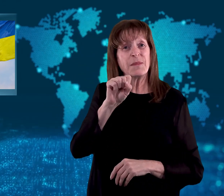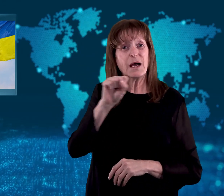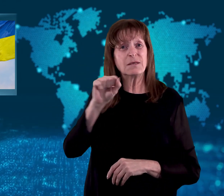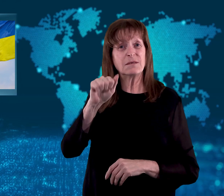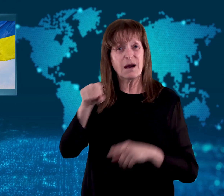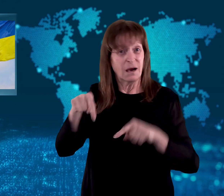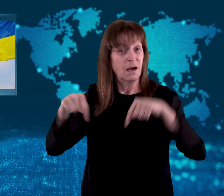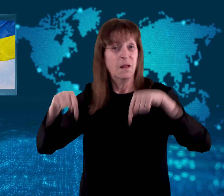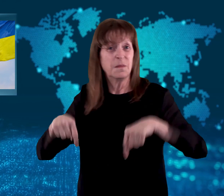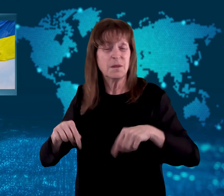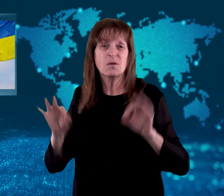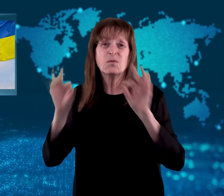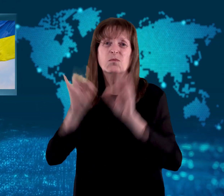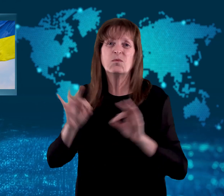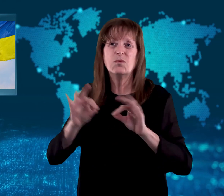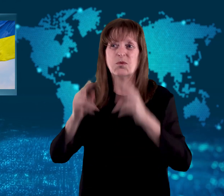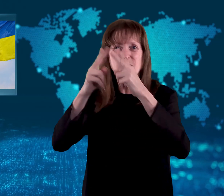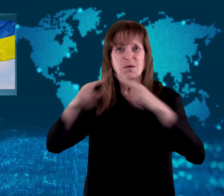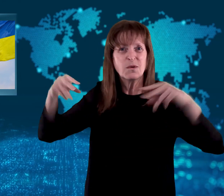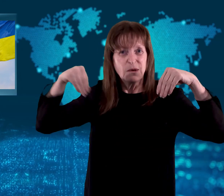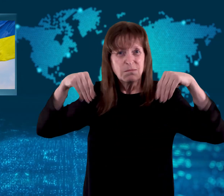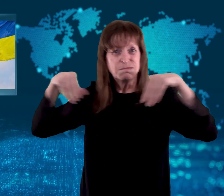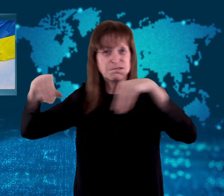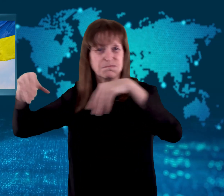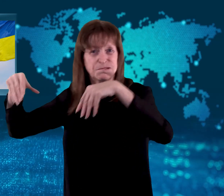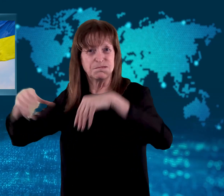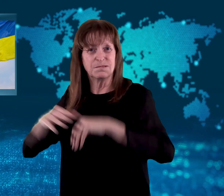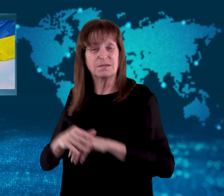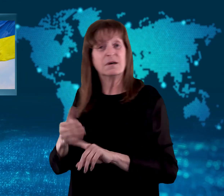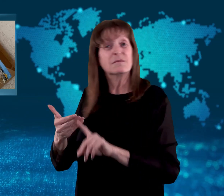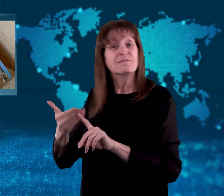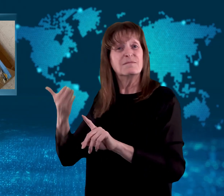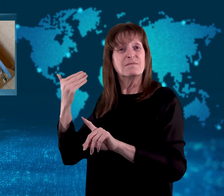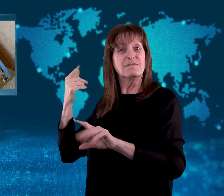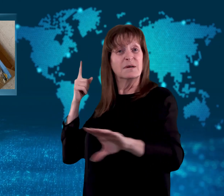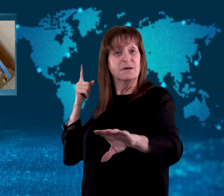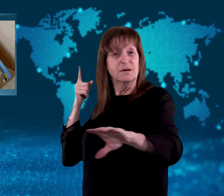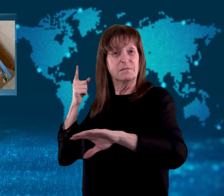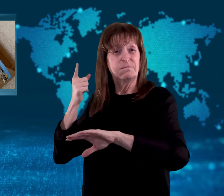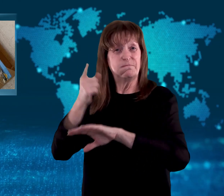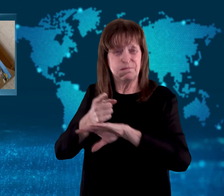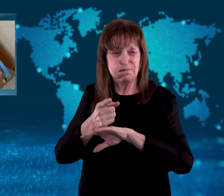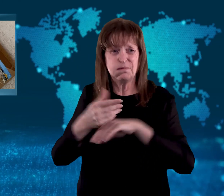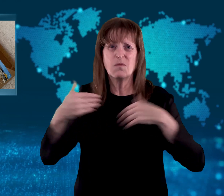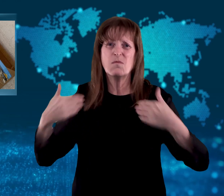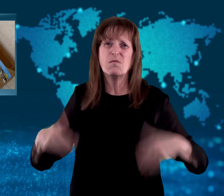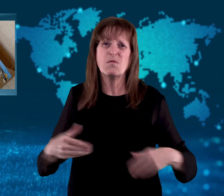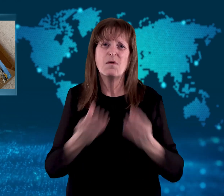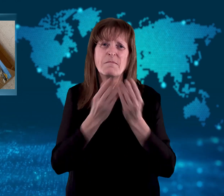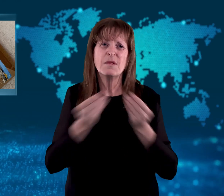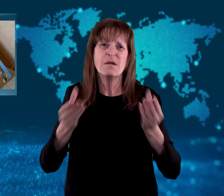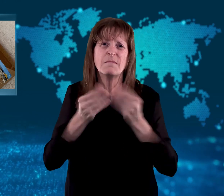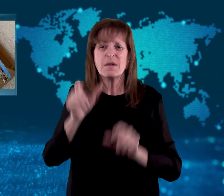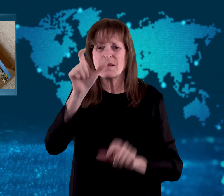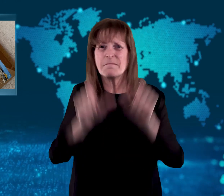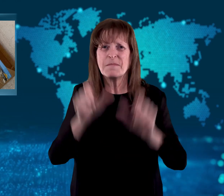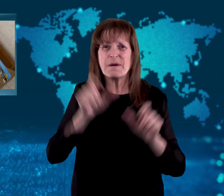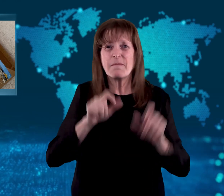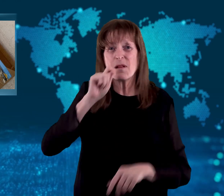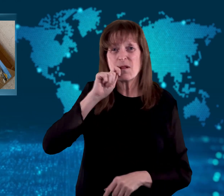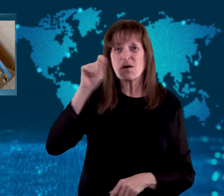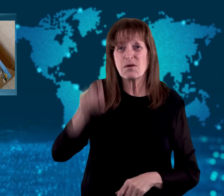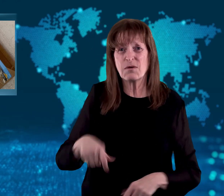Previous missile attacks left millions of Ukrainians without electricity